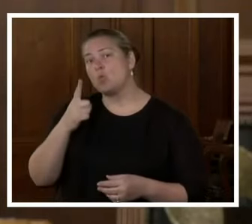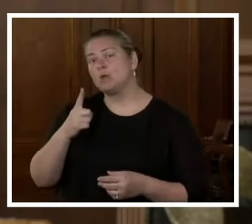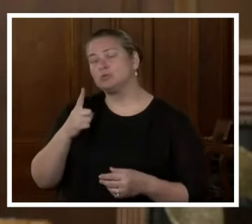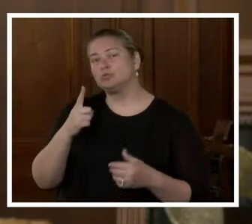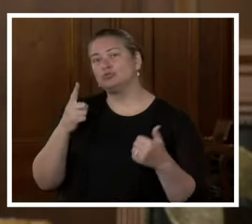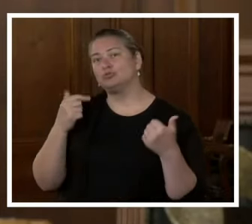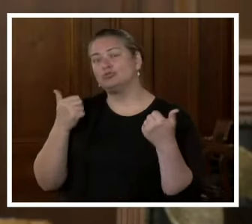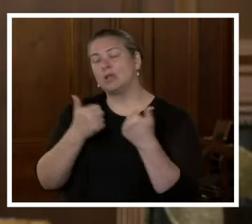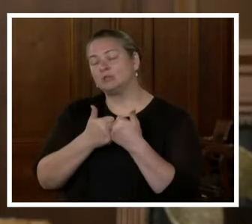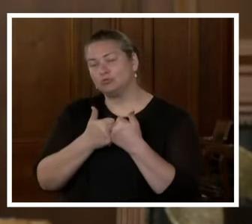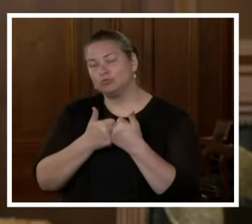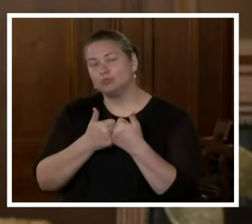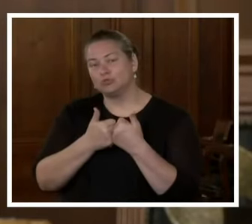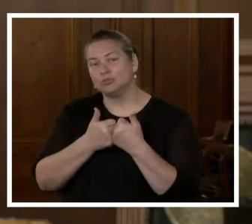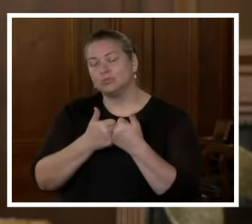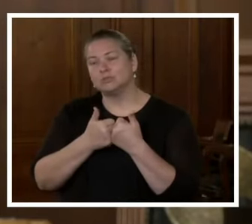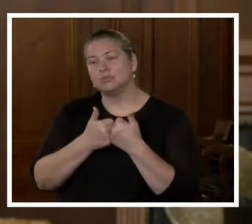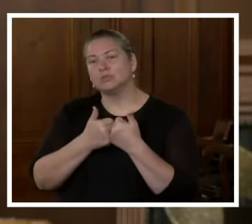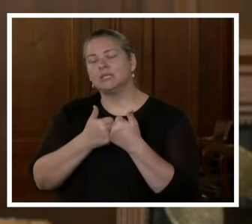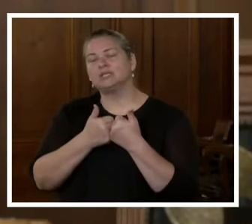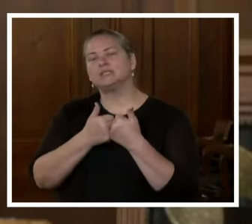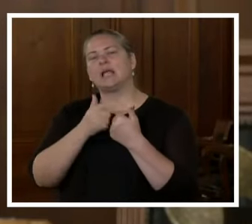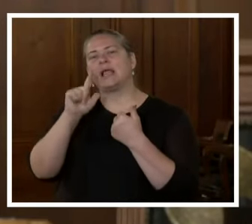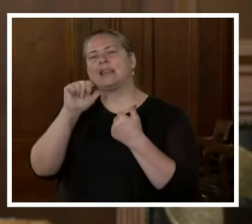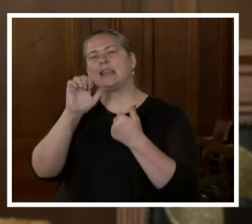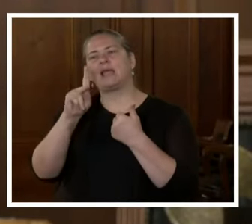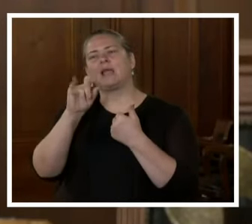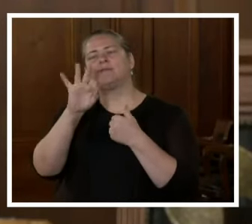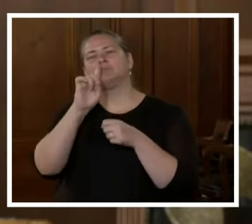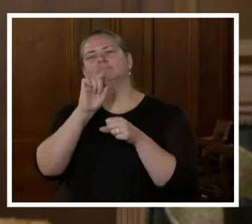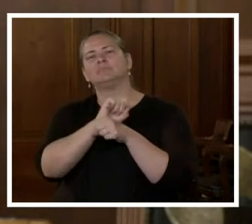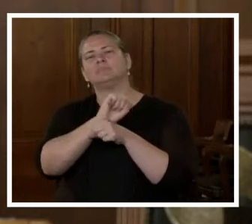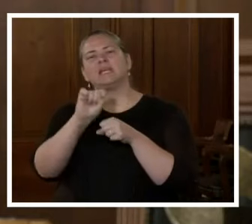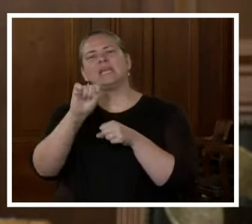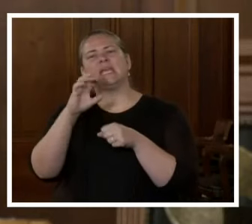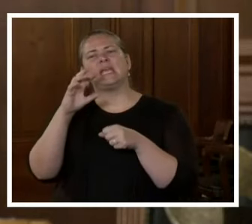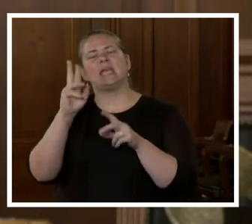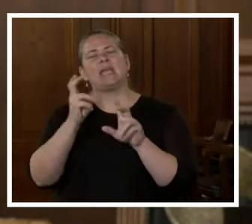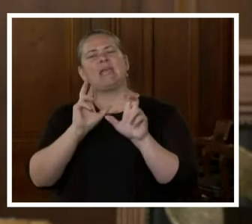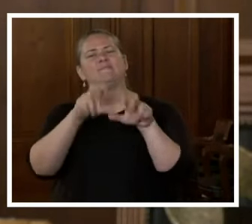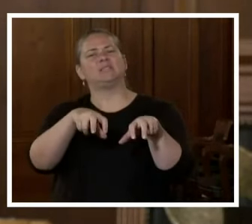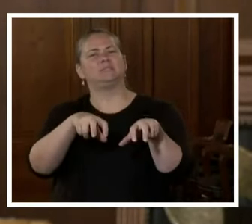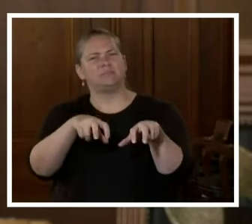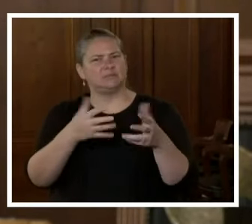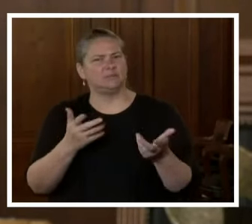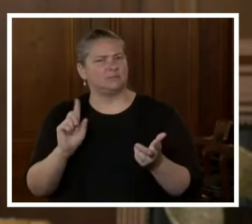THAT BUILDING FROM WHAT WAS PREVIOUSLY GOING TO BE BUILT BY PASSPORT, WE GOT A LOT OF